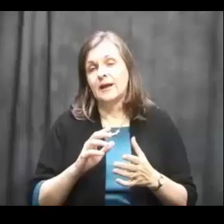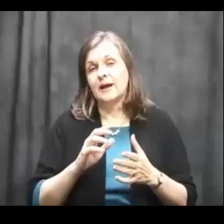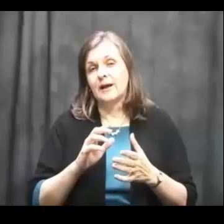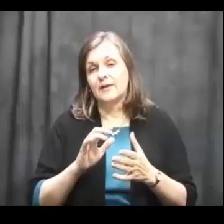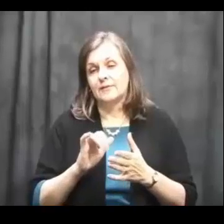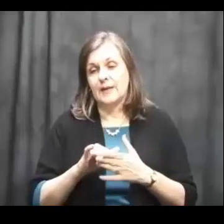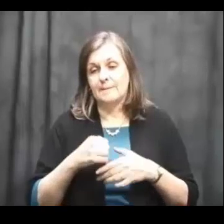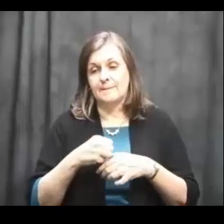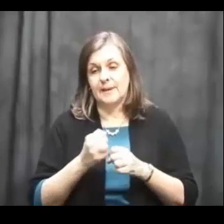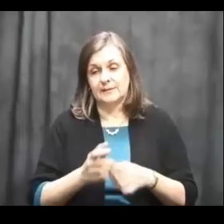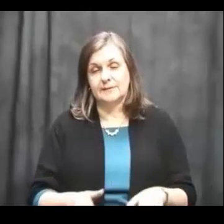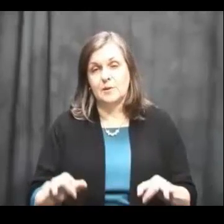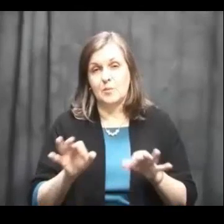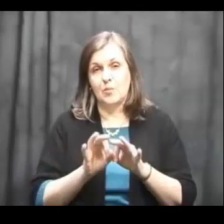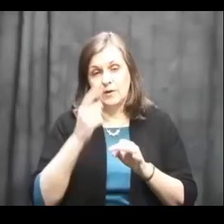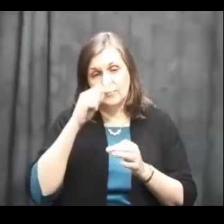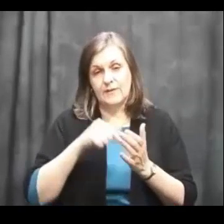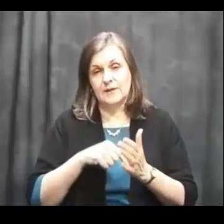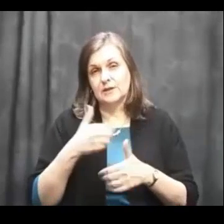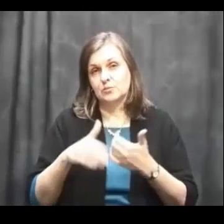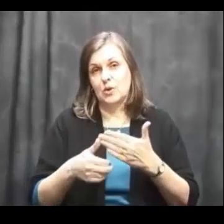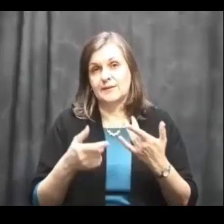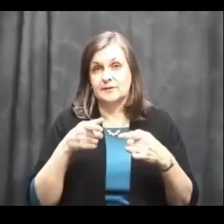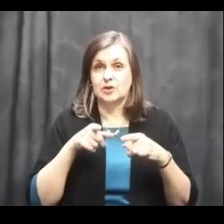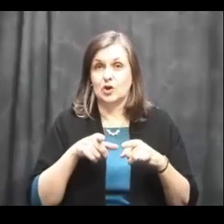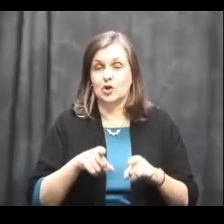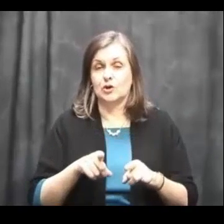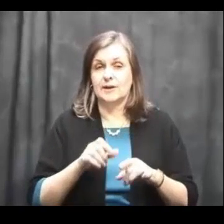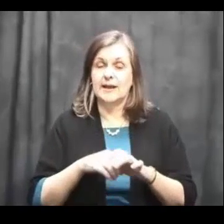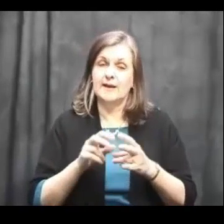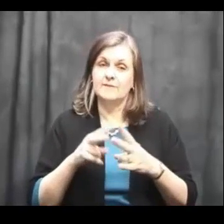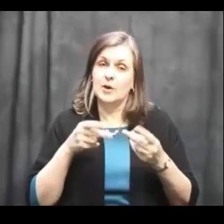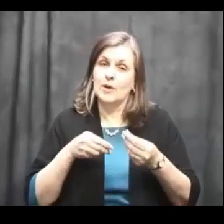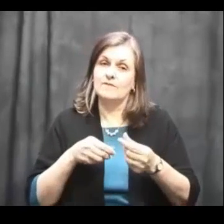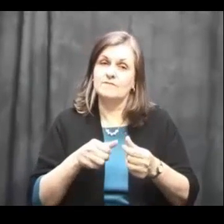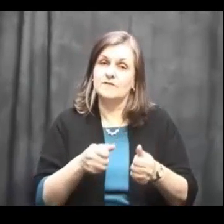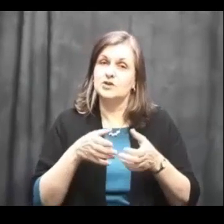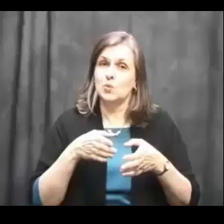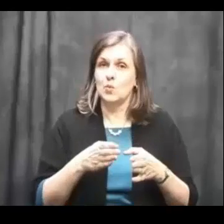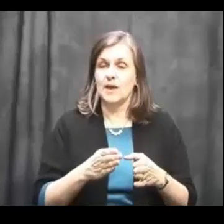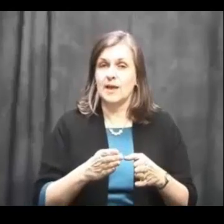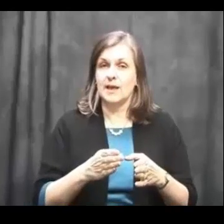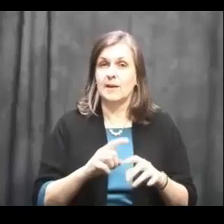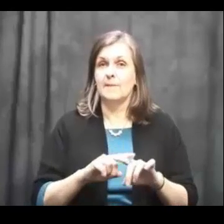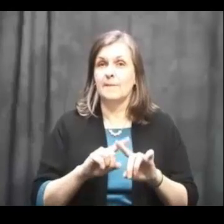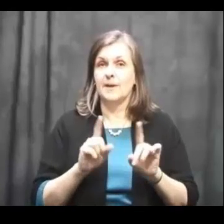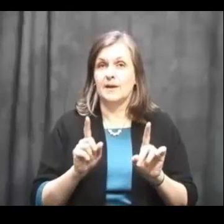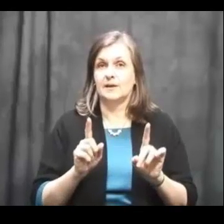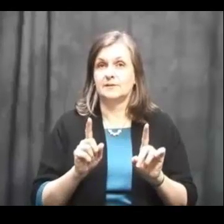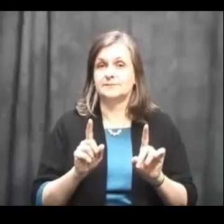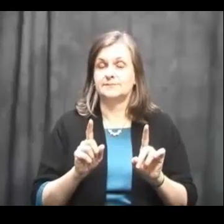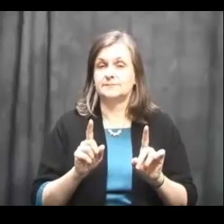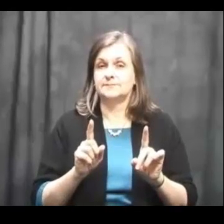that make it critical for this process